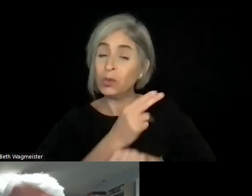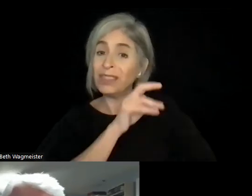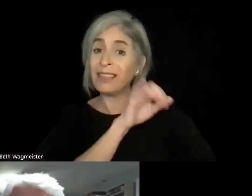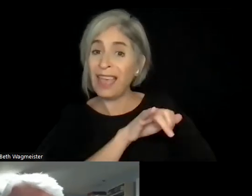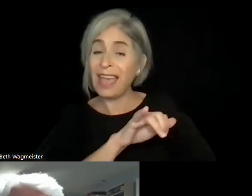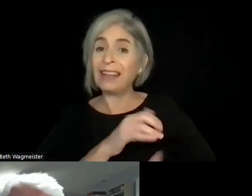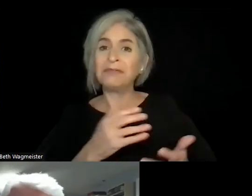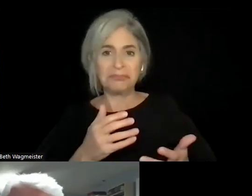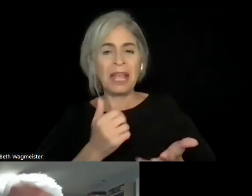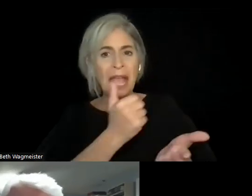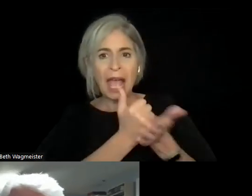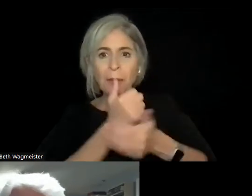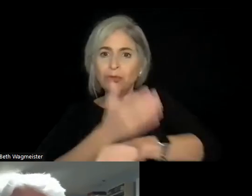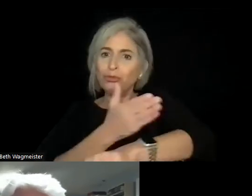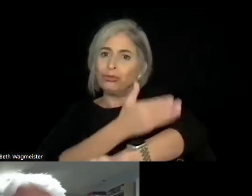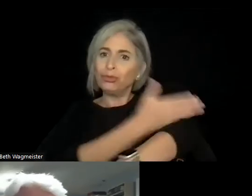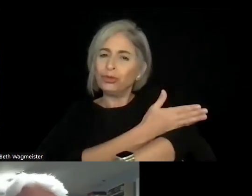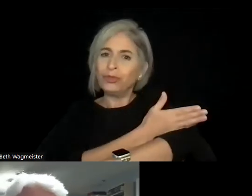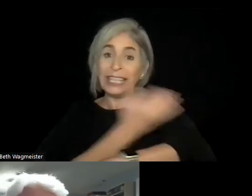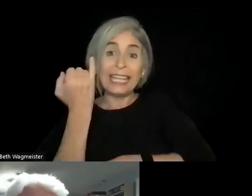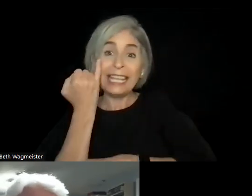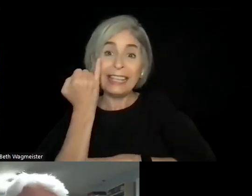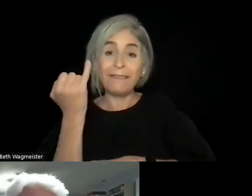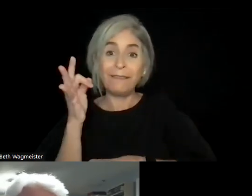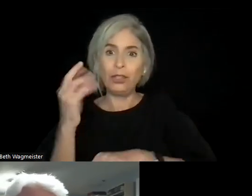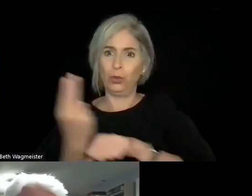own as part of how the brain